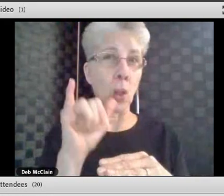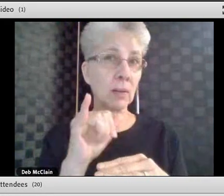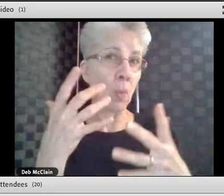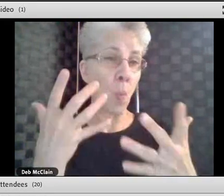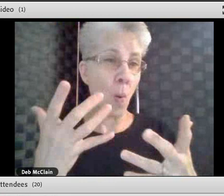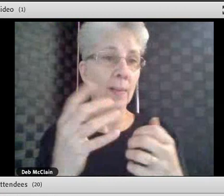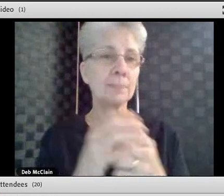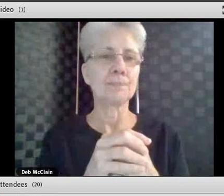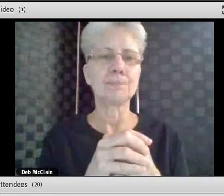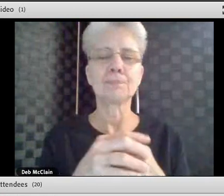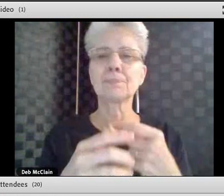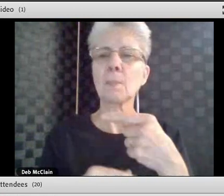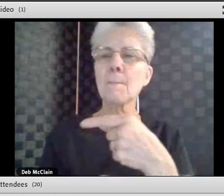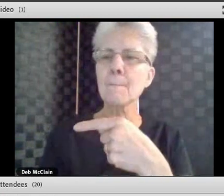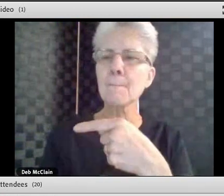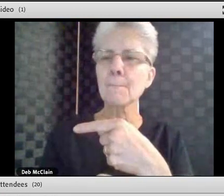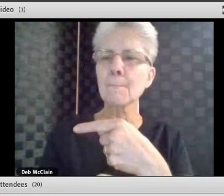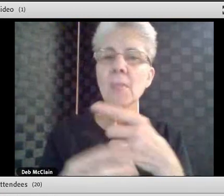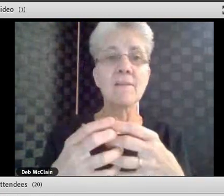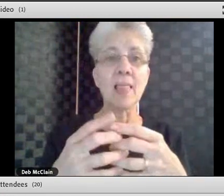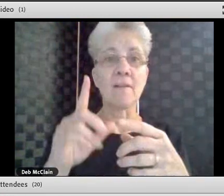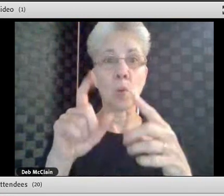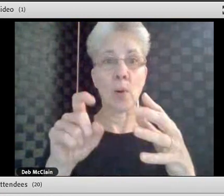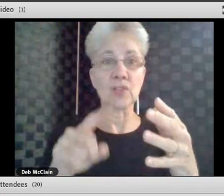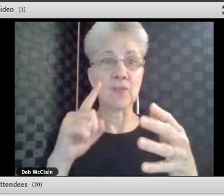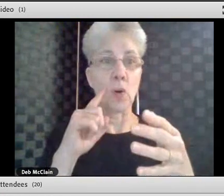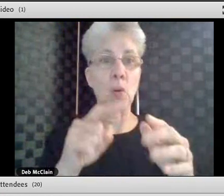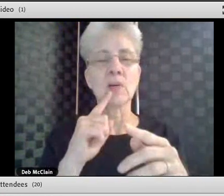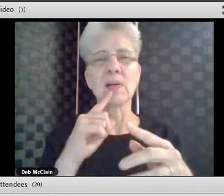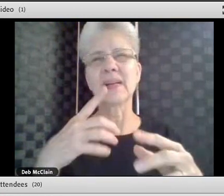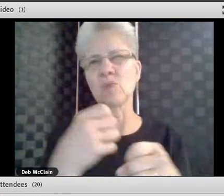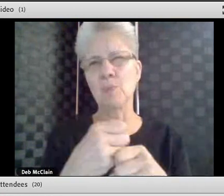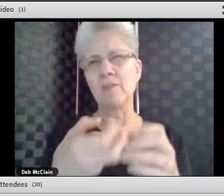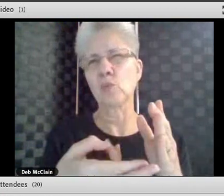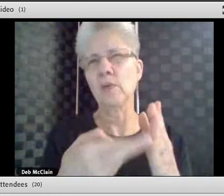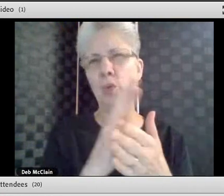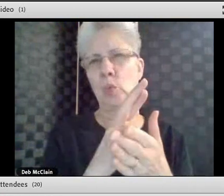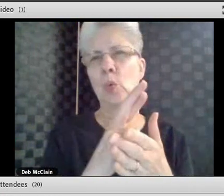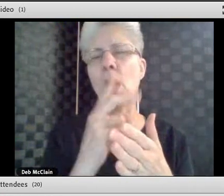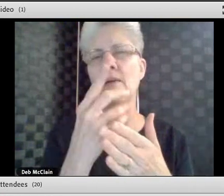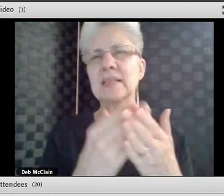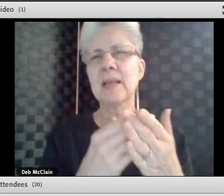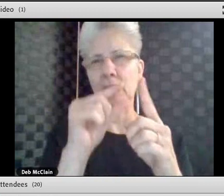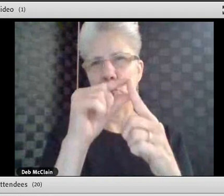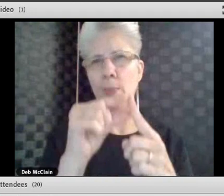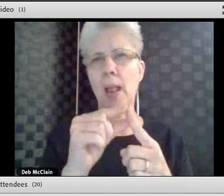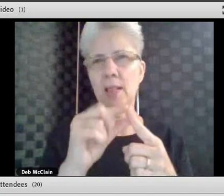I have a lot of questions for you. We're just going to do a brief review of some of the terminology -- virtual reality,